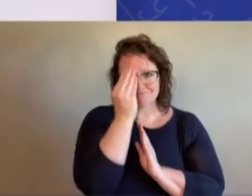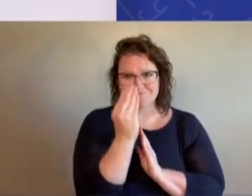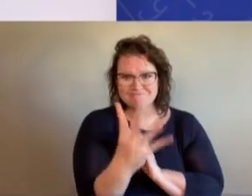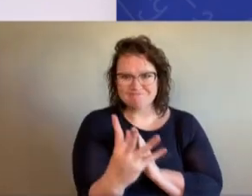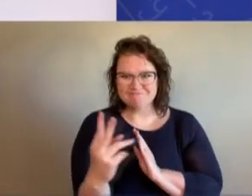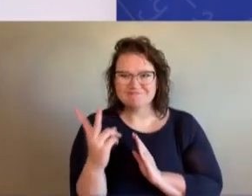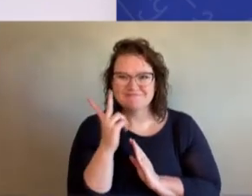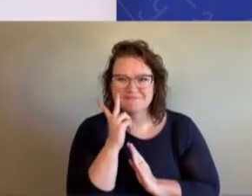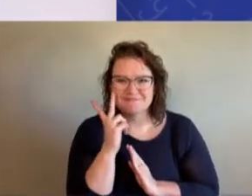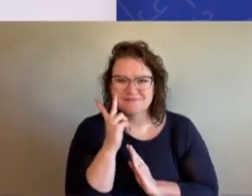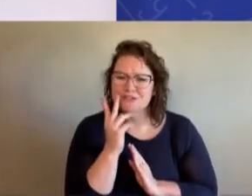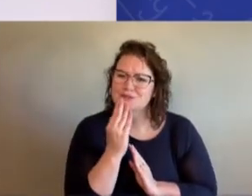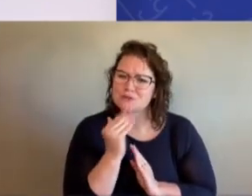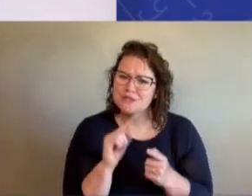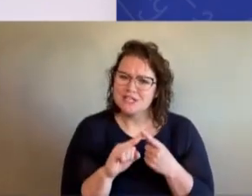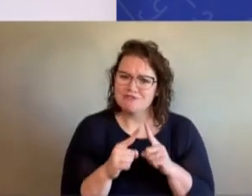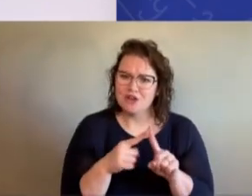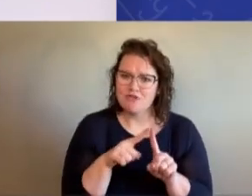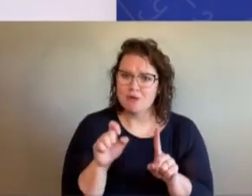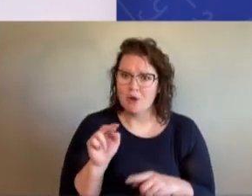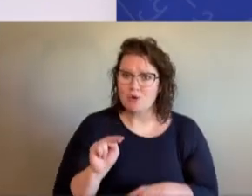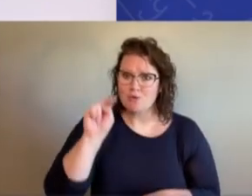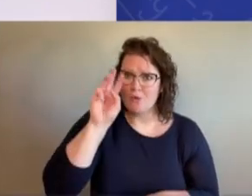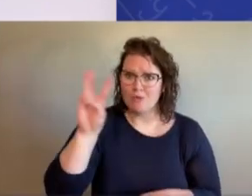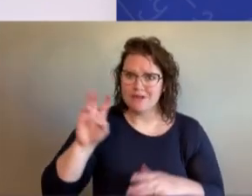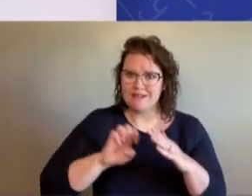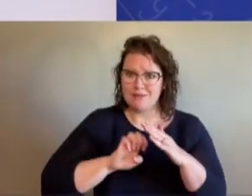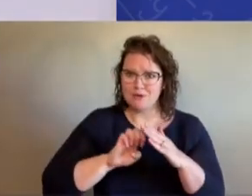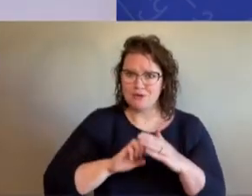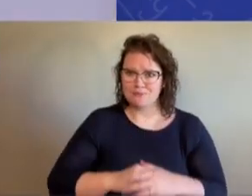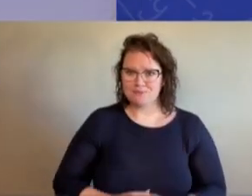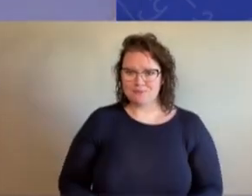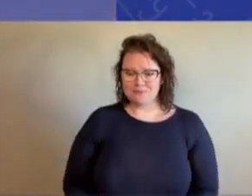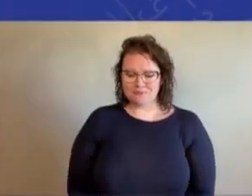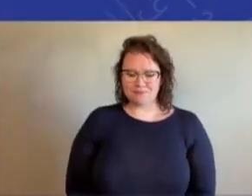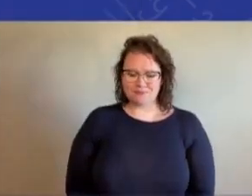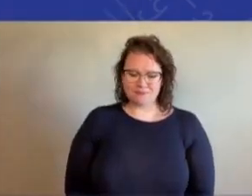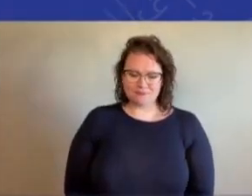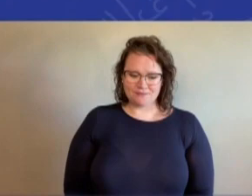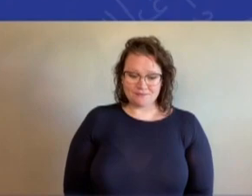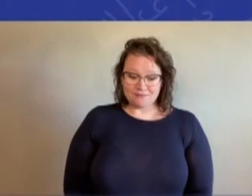meals since schools closed. We have a very special guest that spent -- sent a very